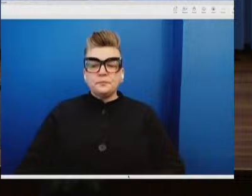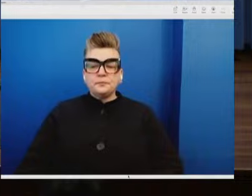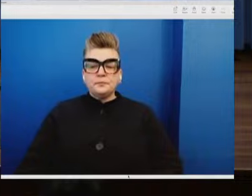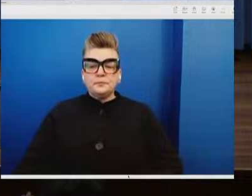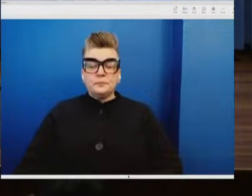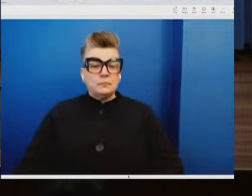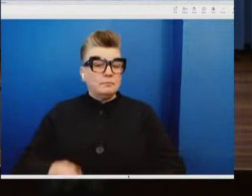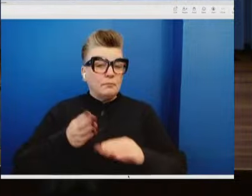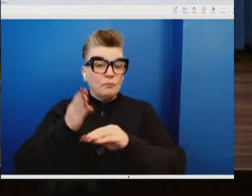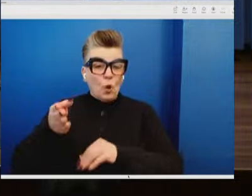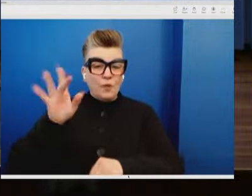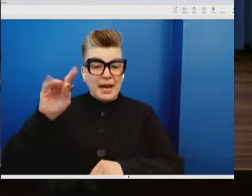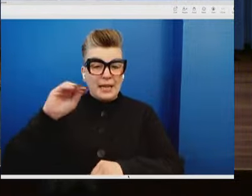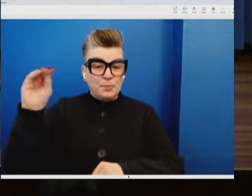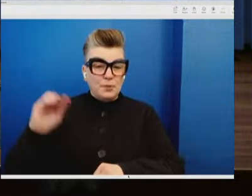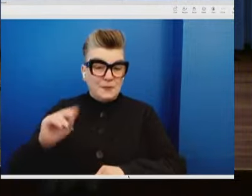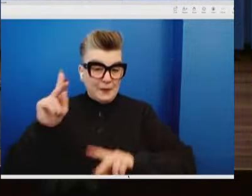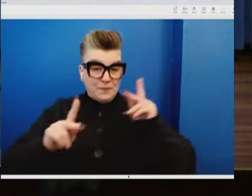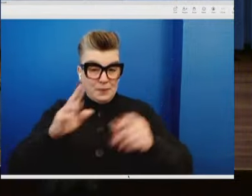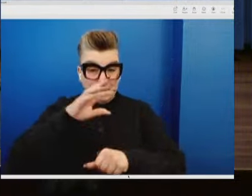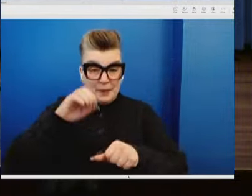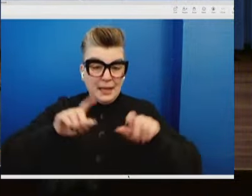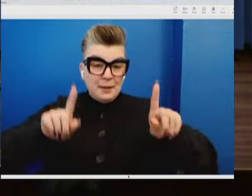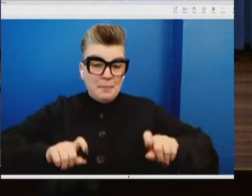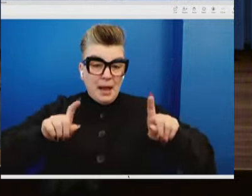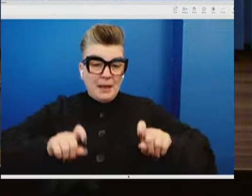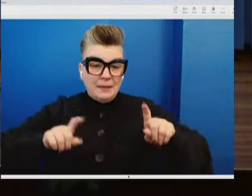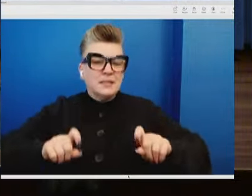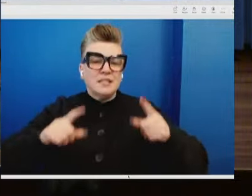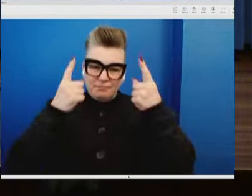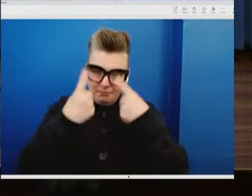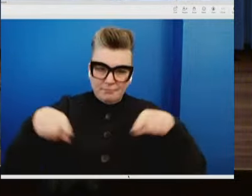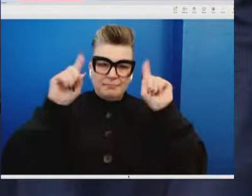able to verify their information in less than five minutes. So we've seen really promising